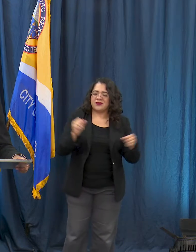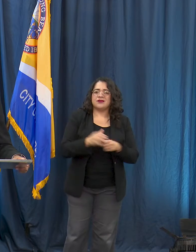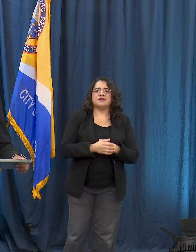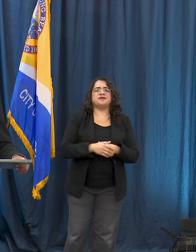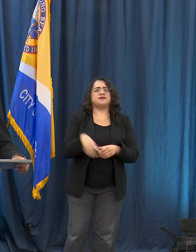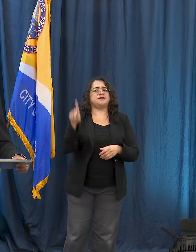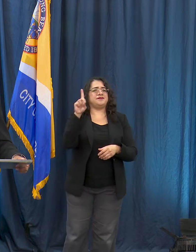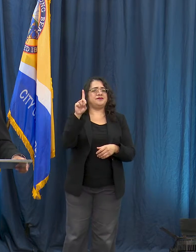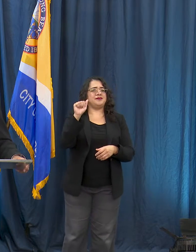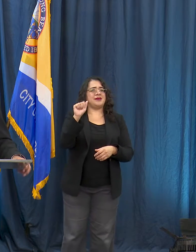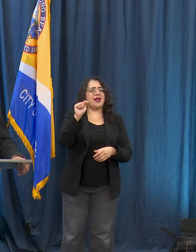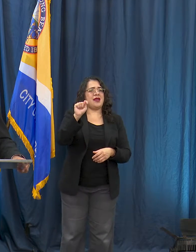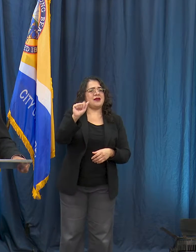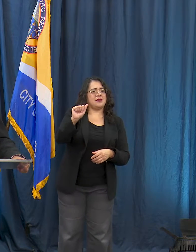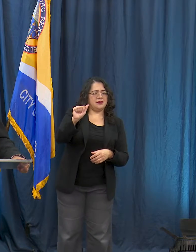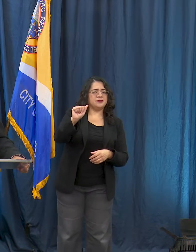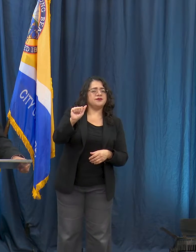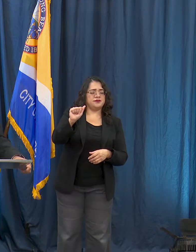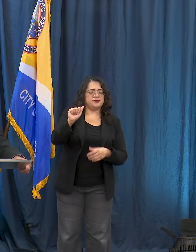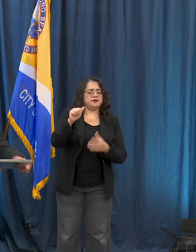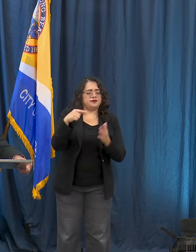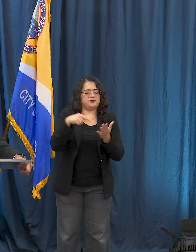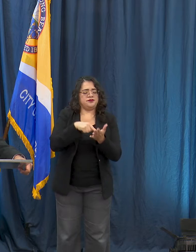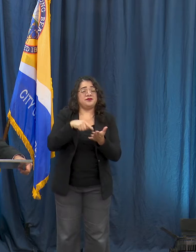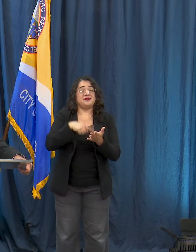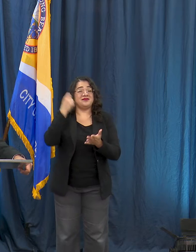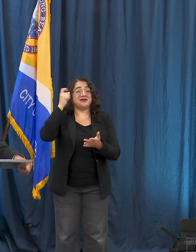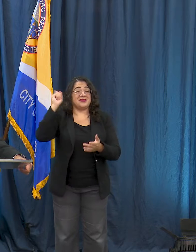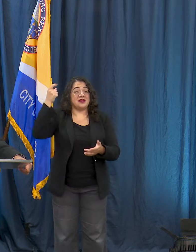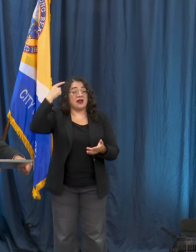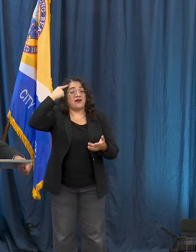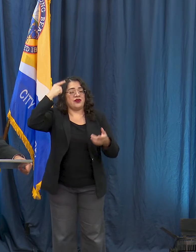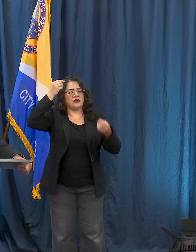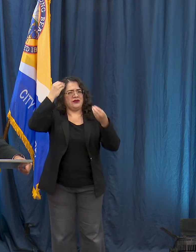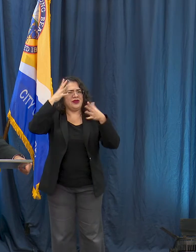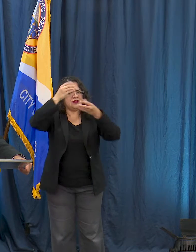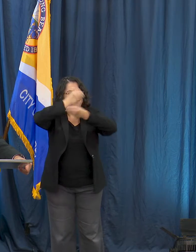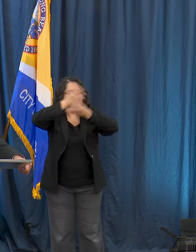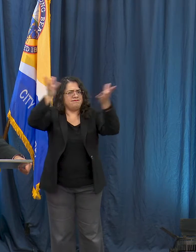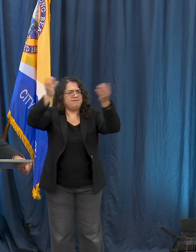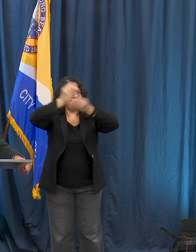because as you probably heard, the governor has made a series of announcements which we're going to talk about. Let me